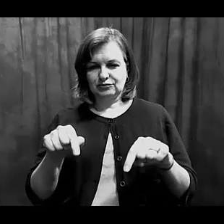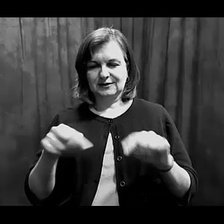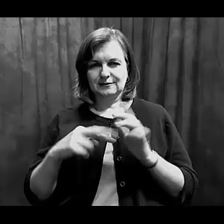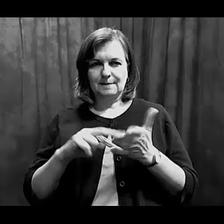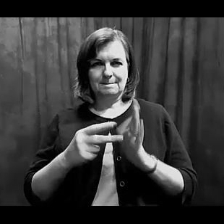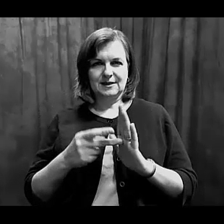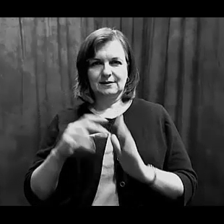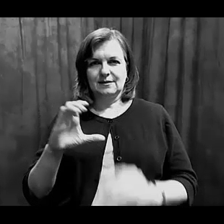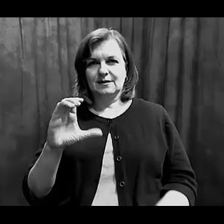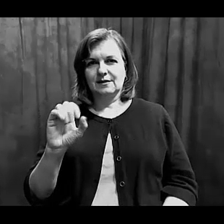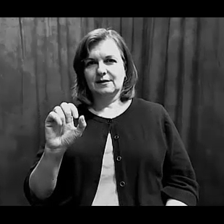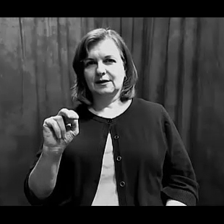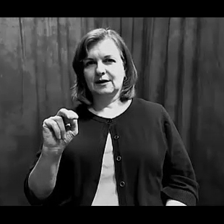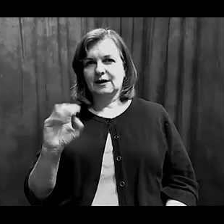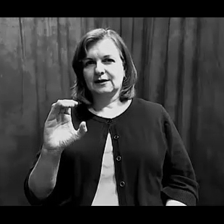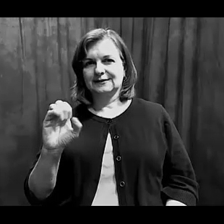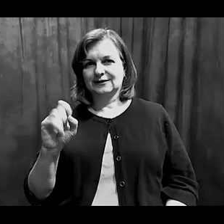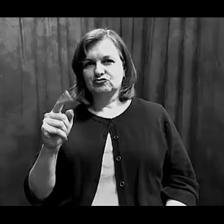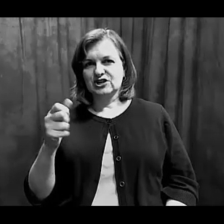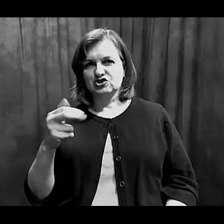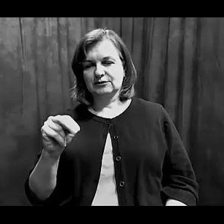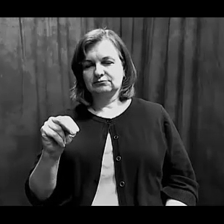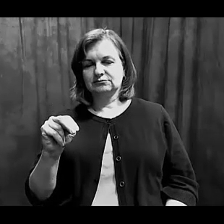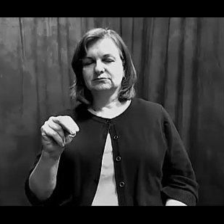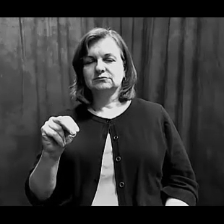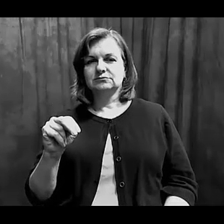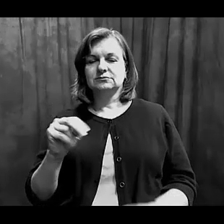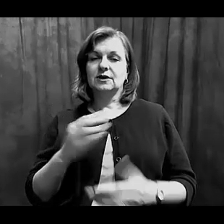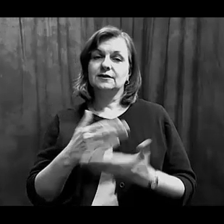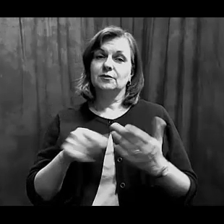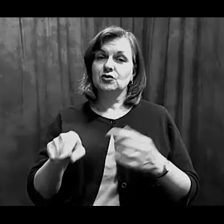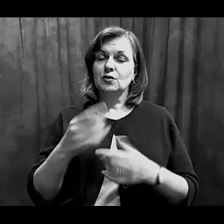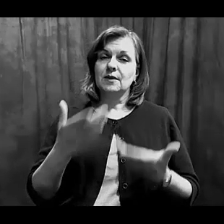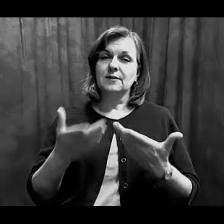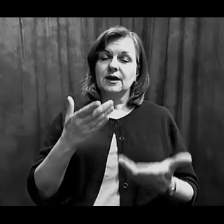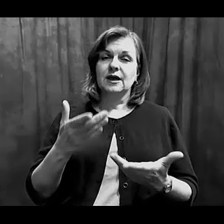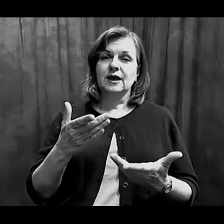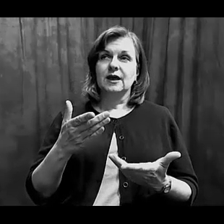concentration so brackets like that equal concentration